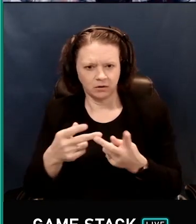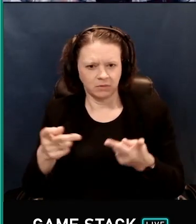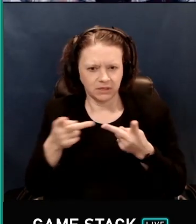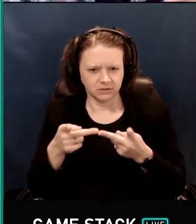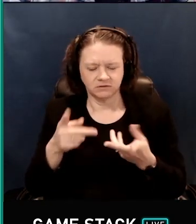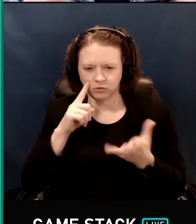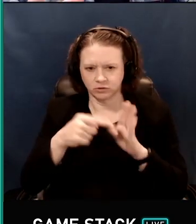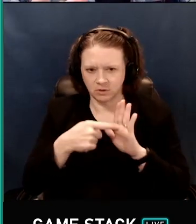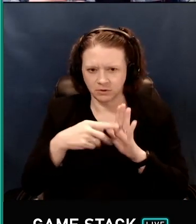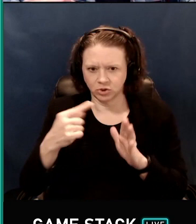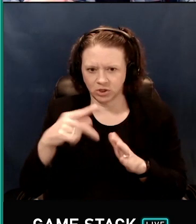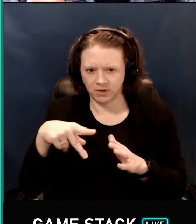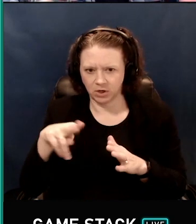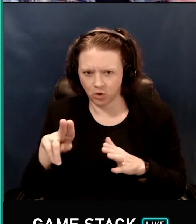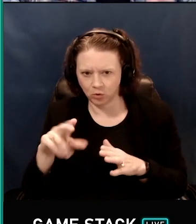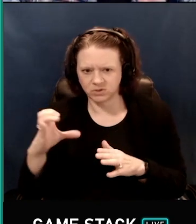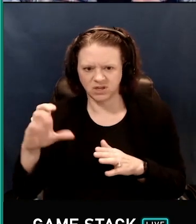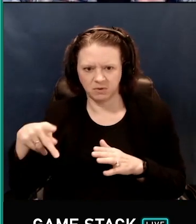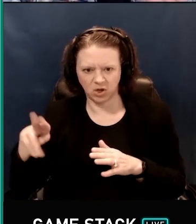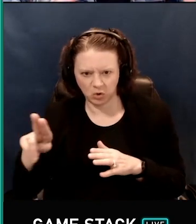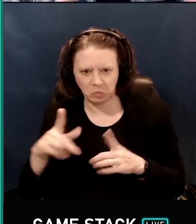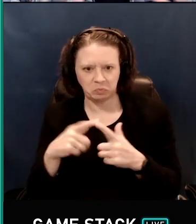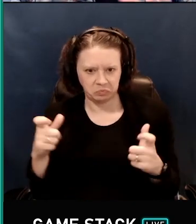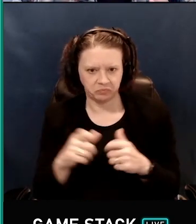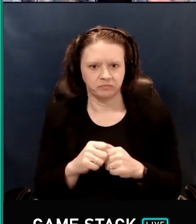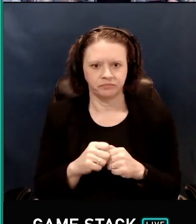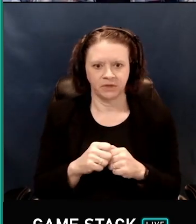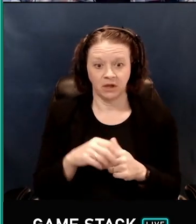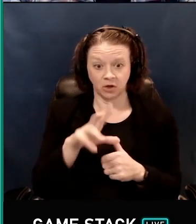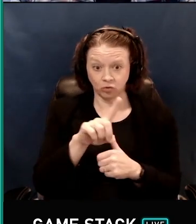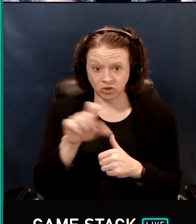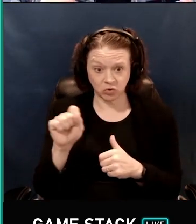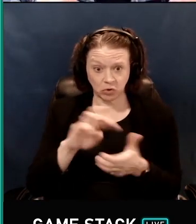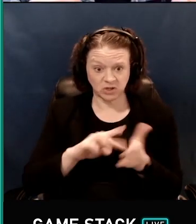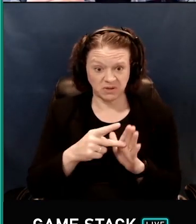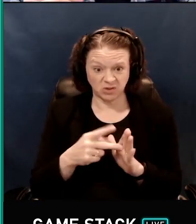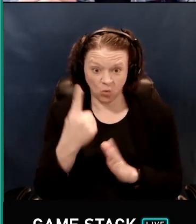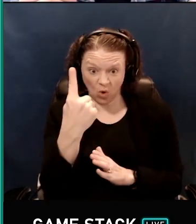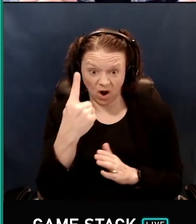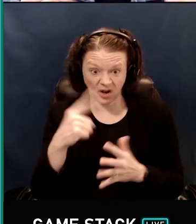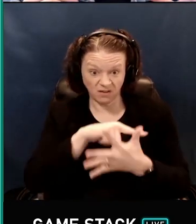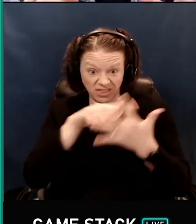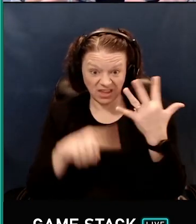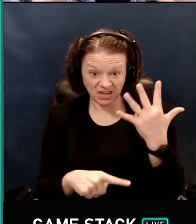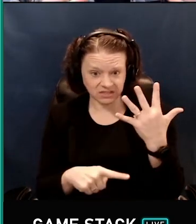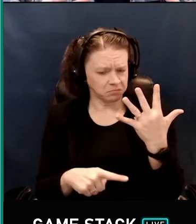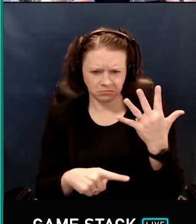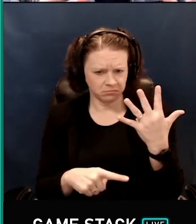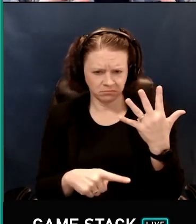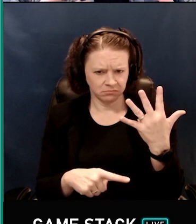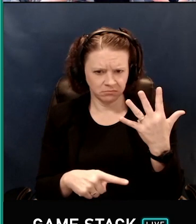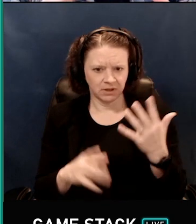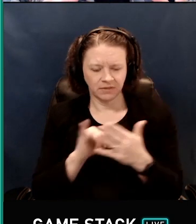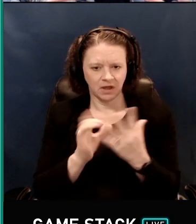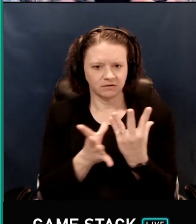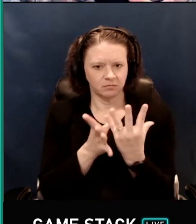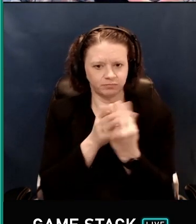And so it's important to realize that DirectStorage isn't any one of these components. It's actually a collection of these components and the way